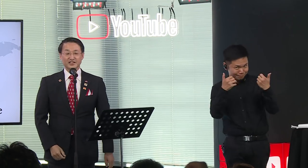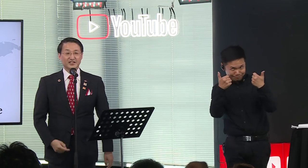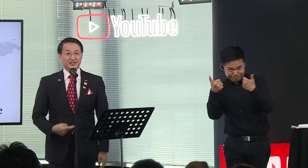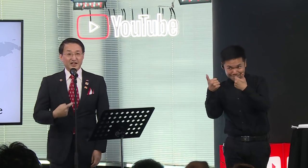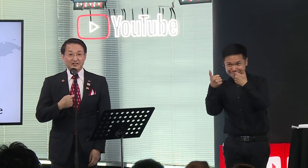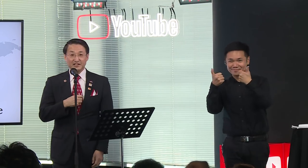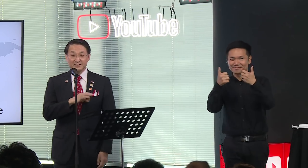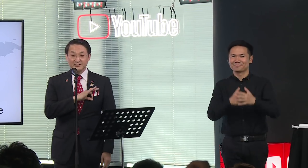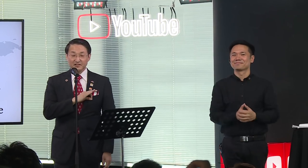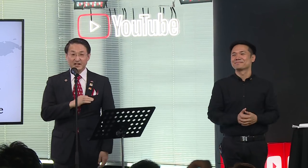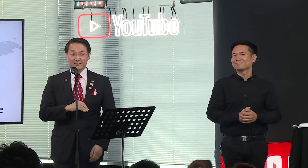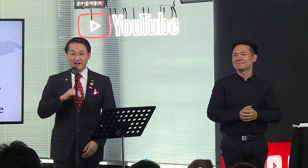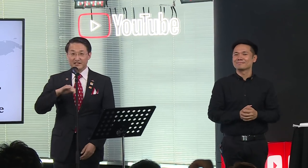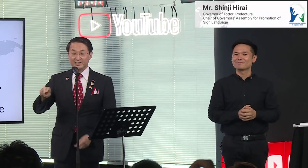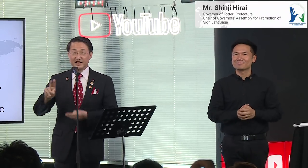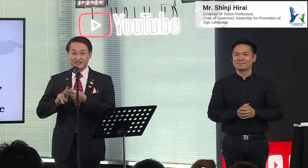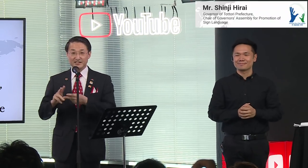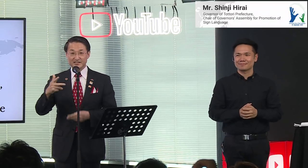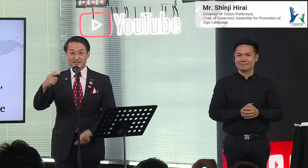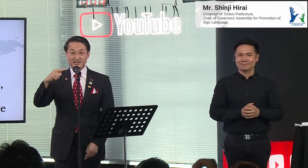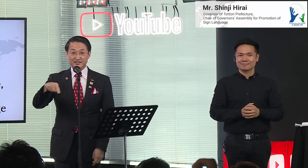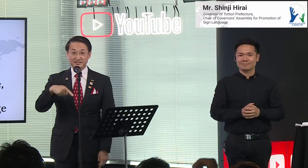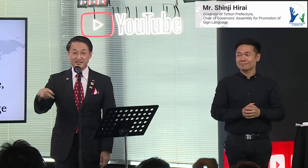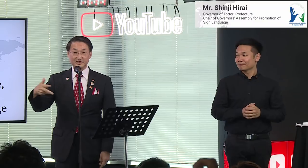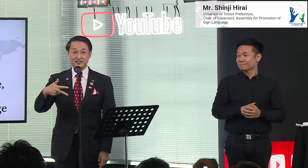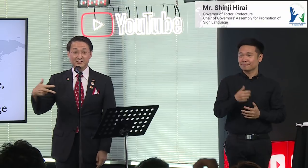sign language, governor of Tottori Prefecture. He will say a few words.